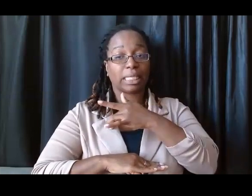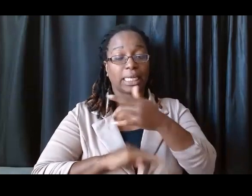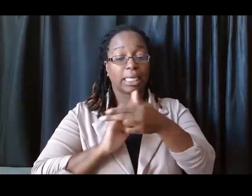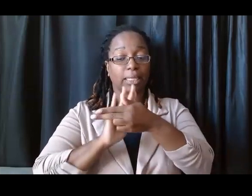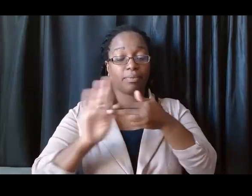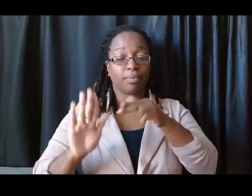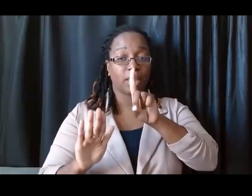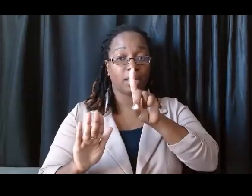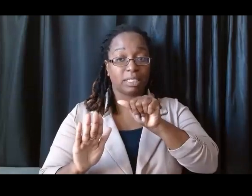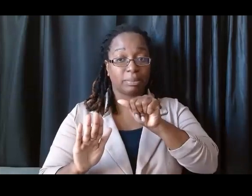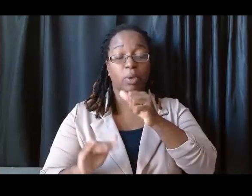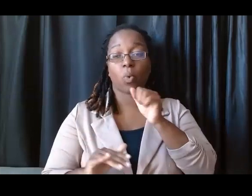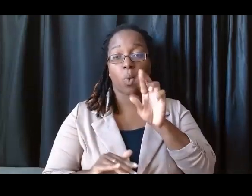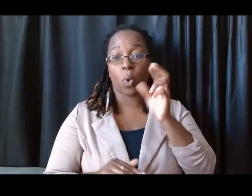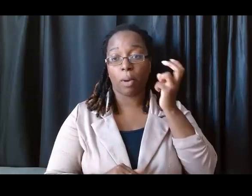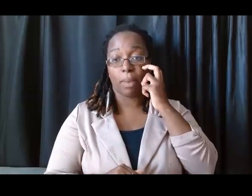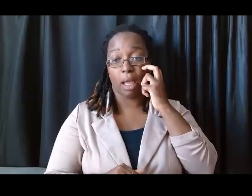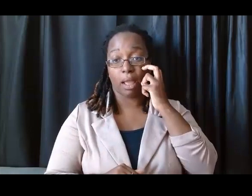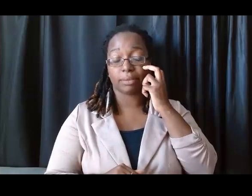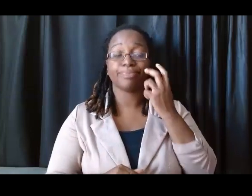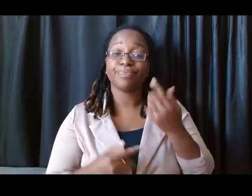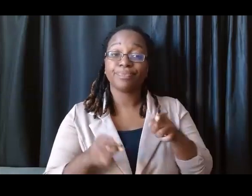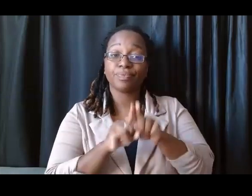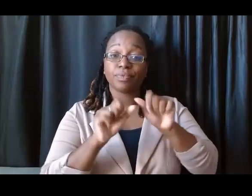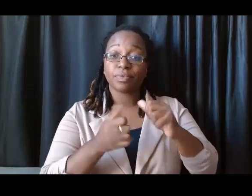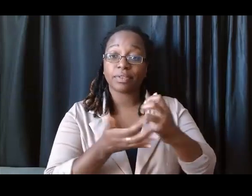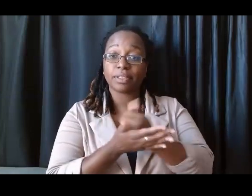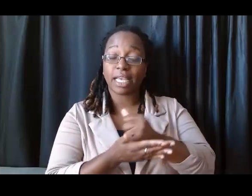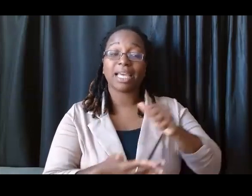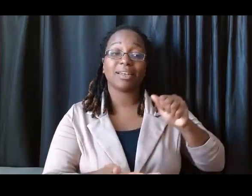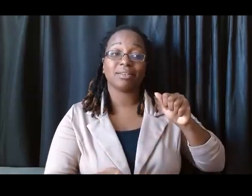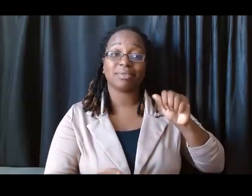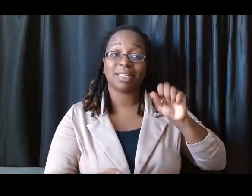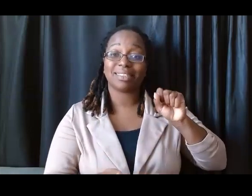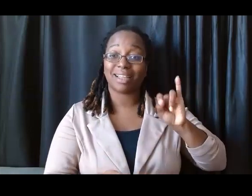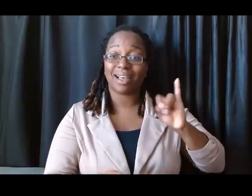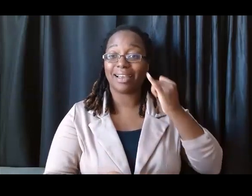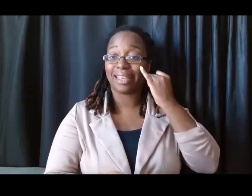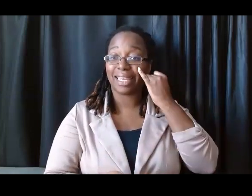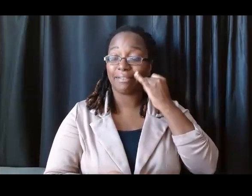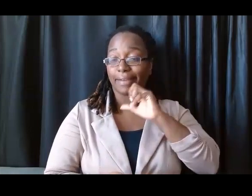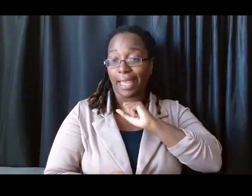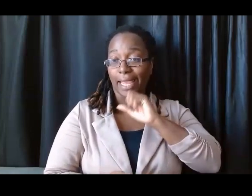Or you could also get SSI if you're age 65 or older. That's the first criteria.